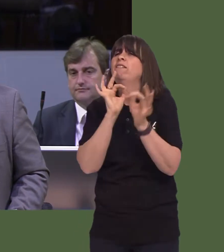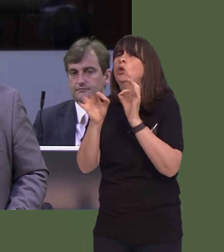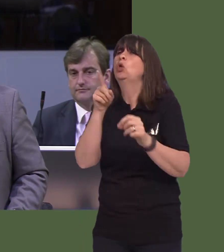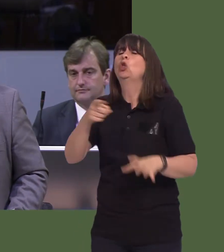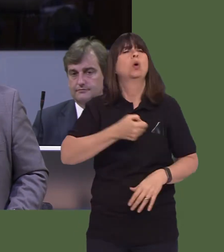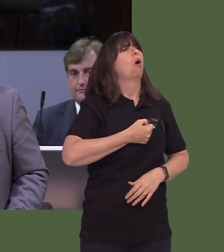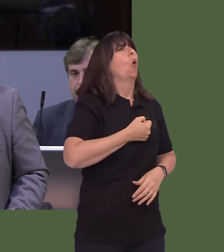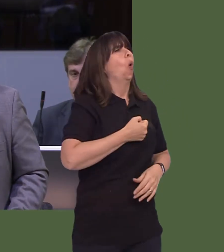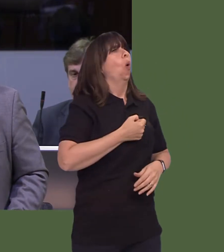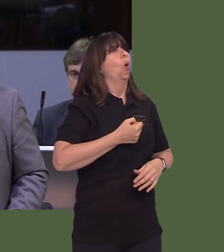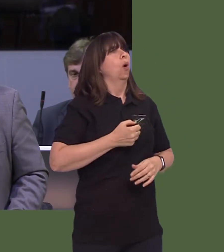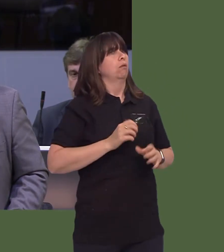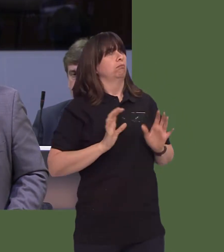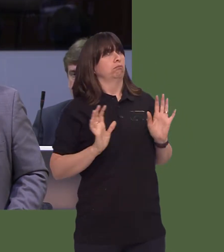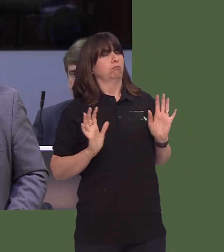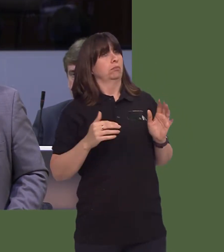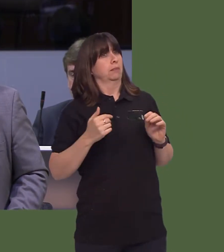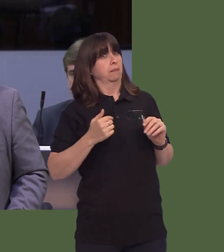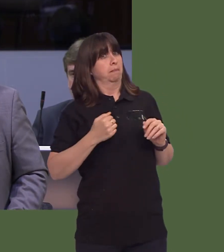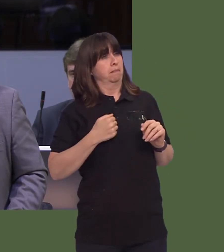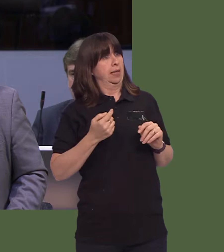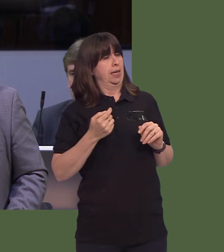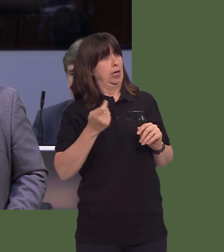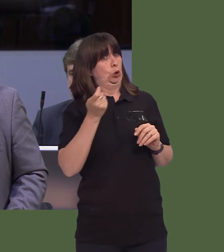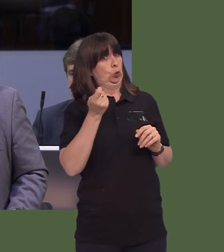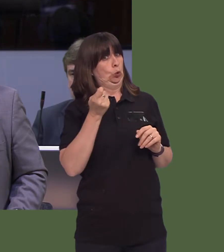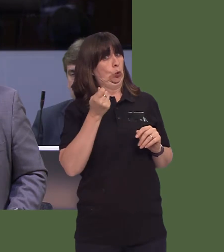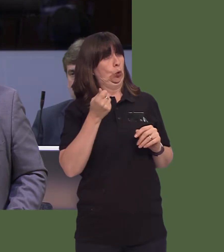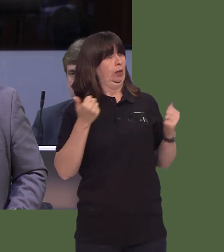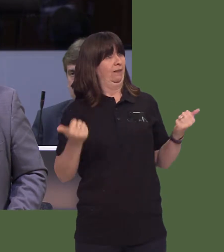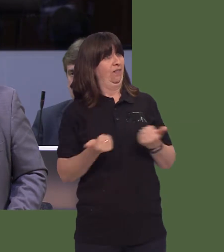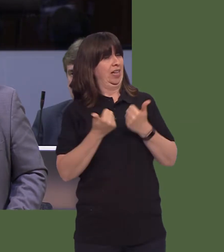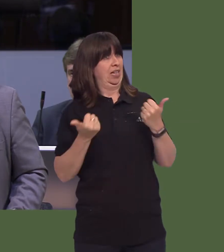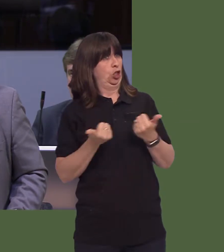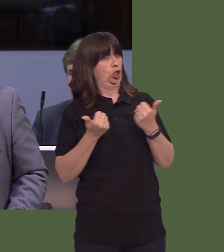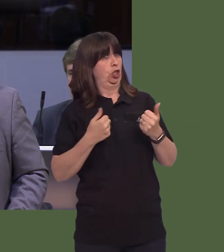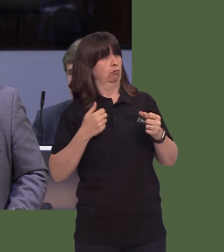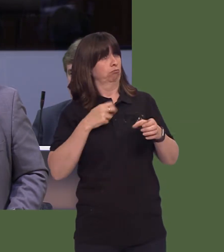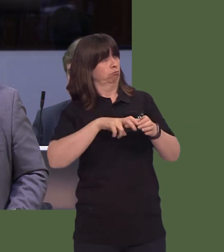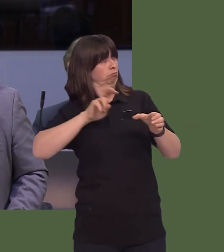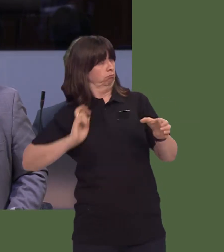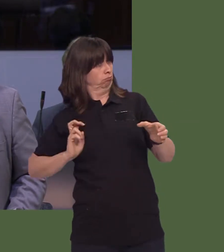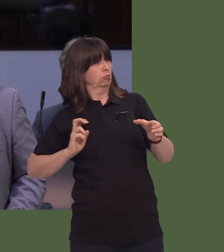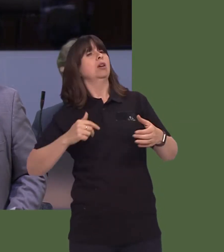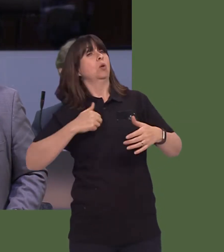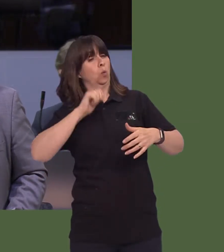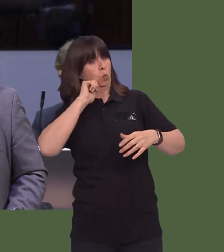business left now that your term as First Minister was coming to a close. We could debate that across this Chamber and we most probably wouldn't move much further